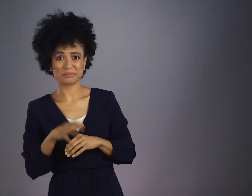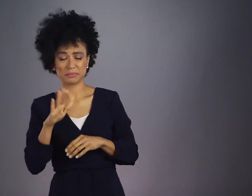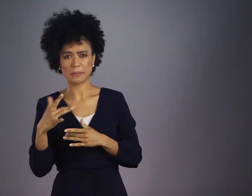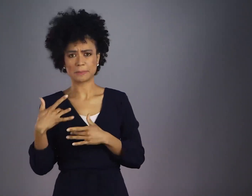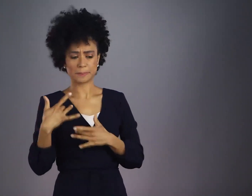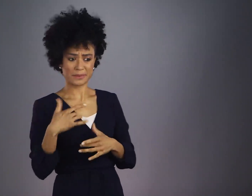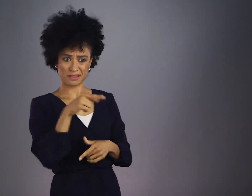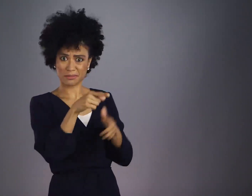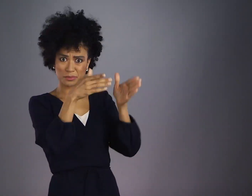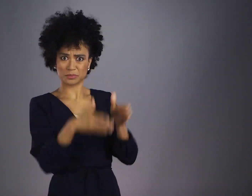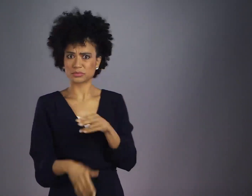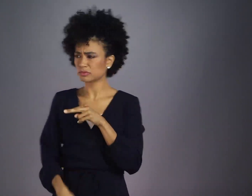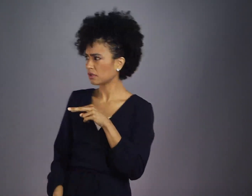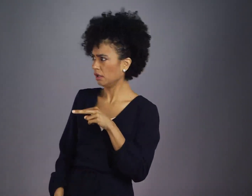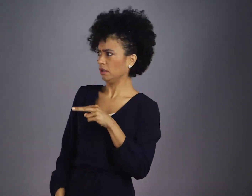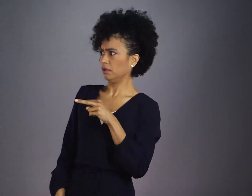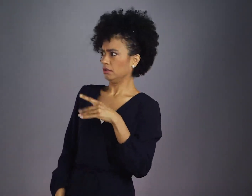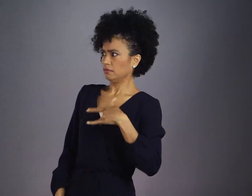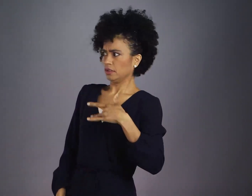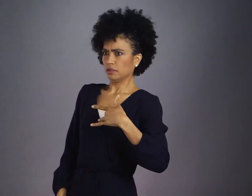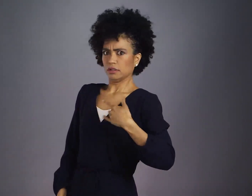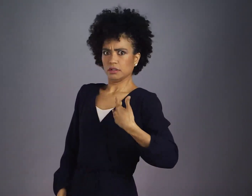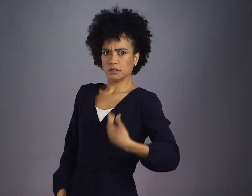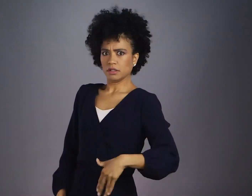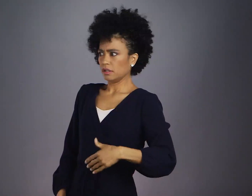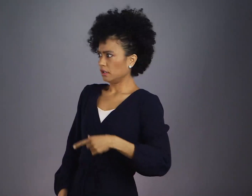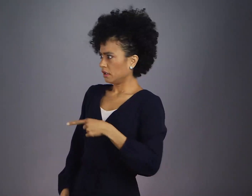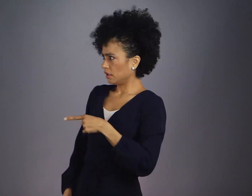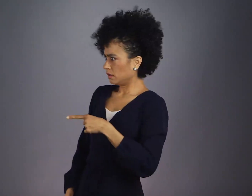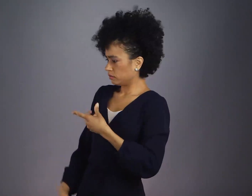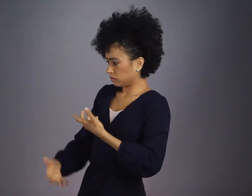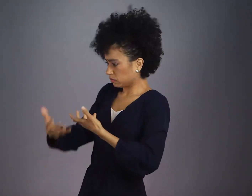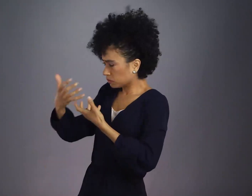Most people approached in this way will be glad to help;